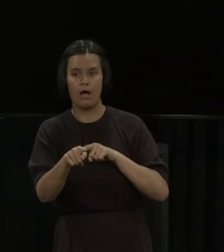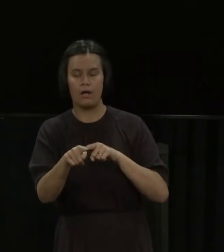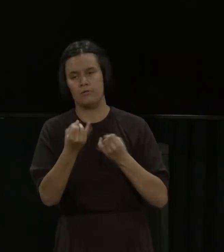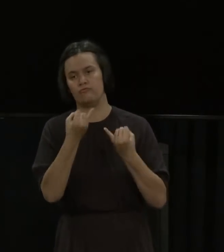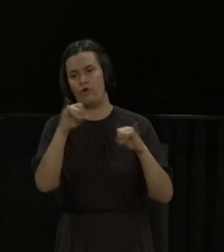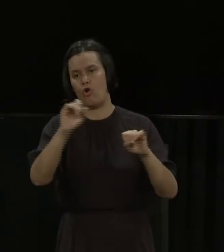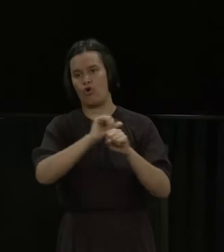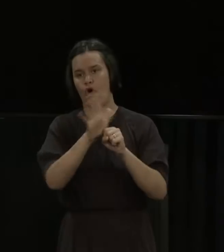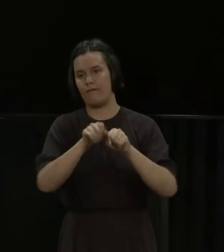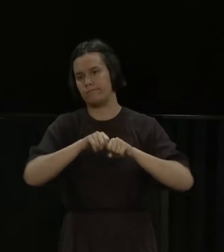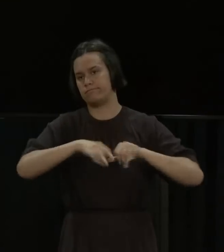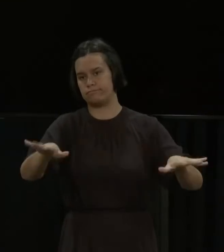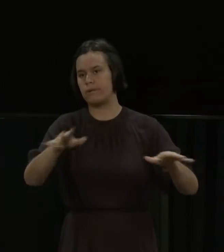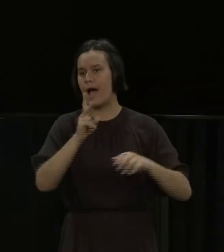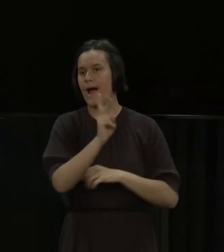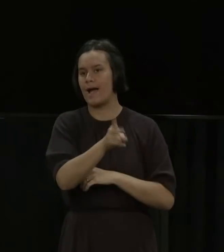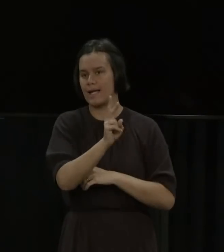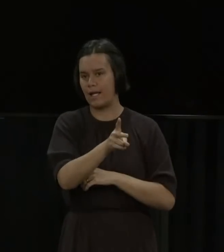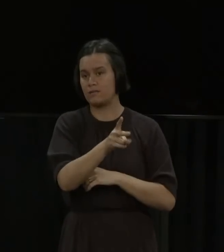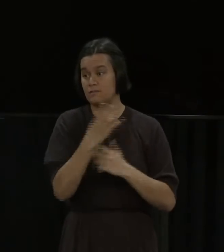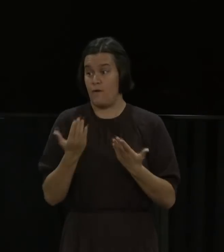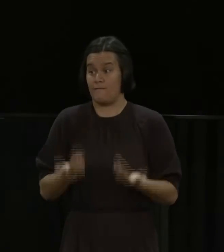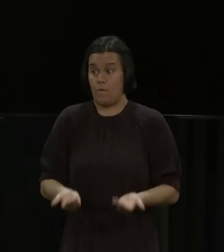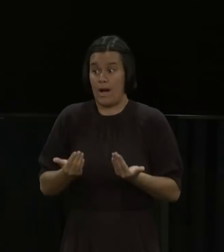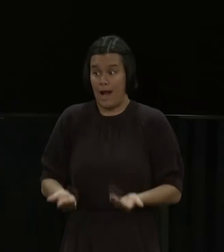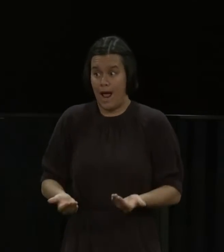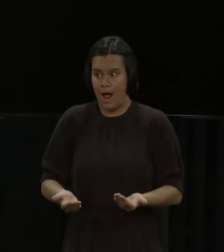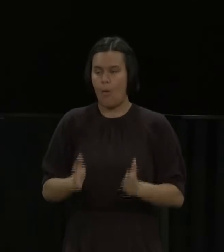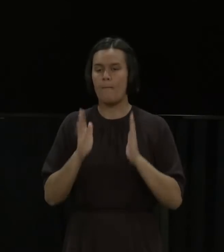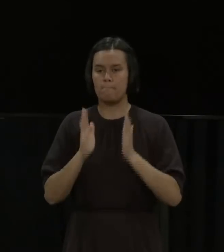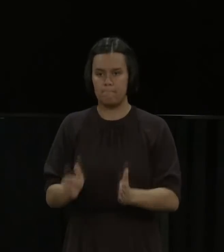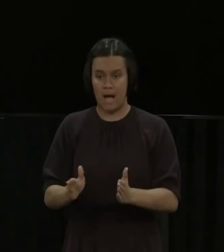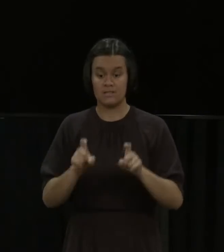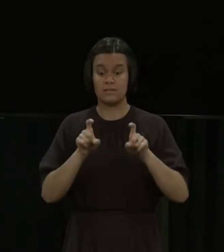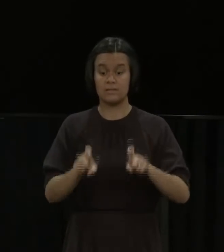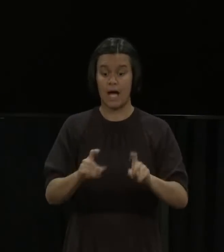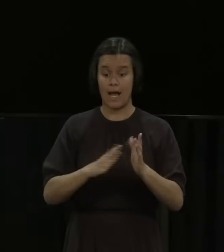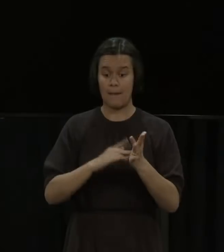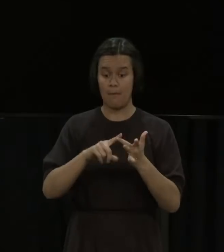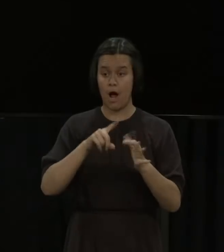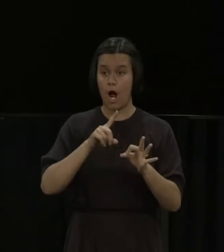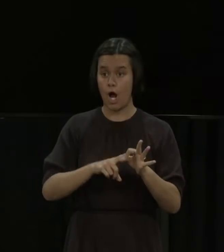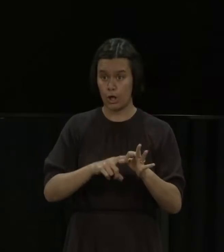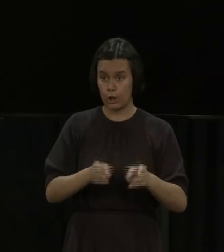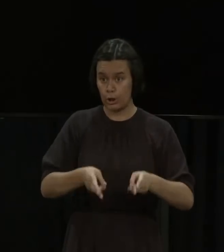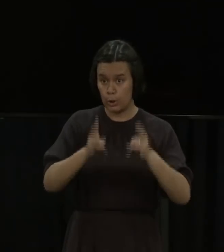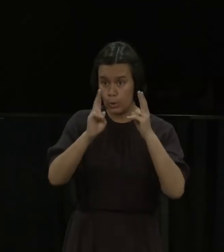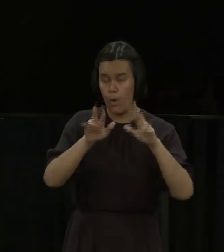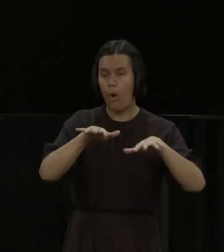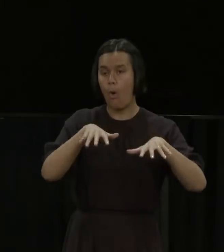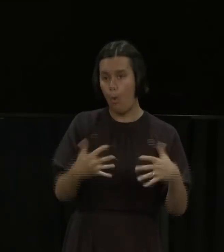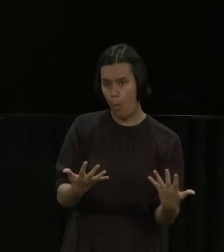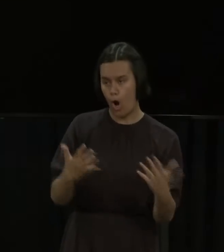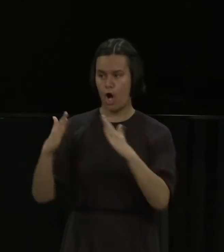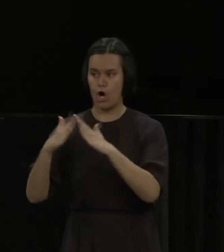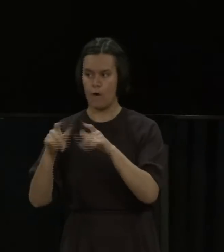border and those periods of self isolation won't be required. We are not at that point yet. For countries that have attempted to do that have found that that is associated with a